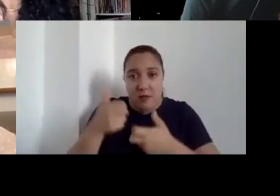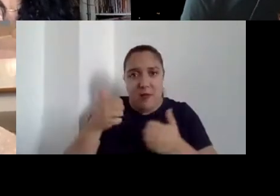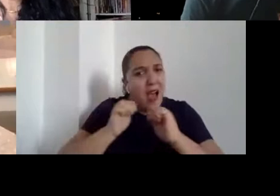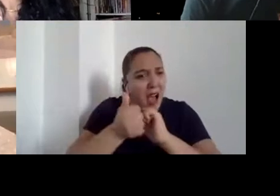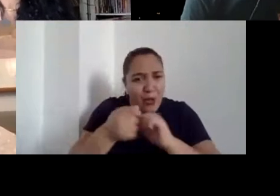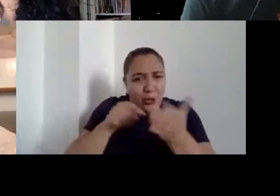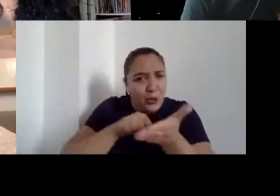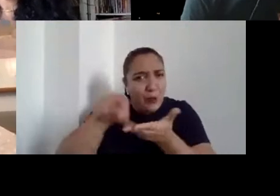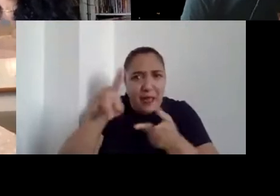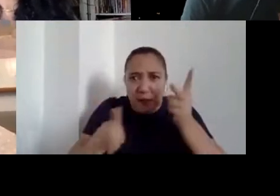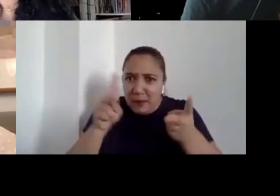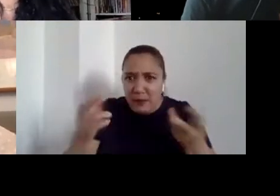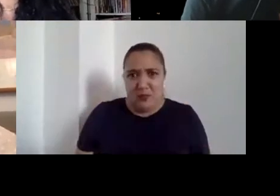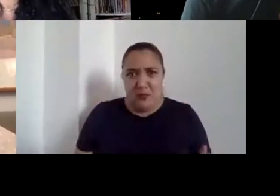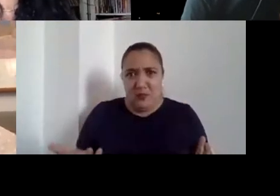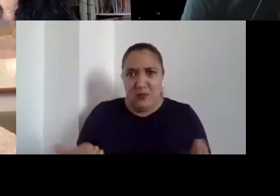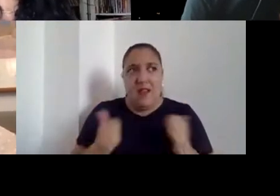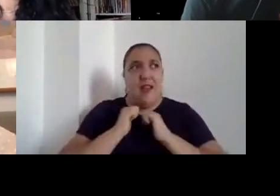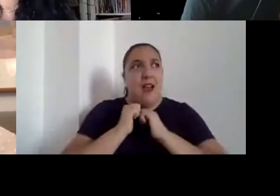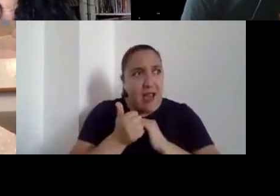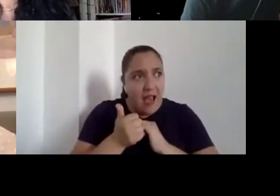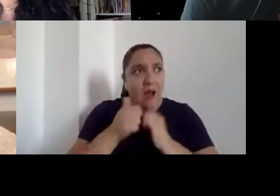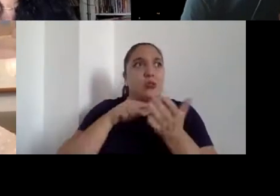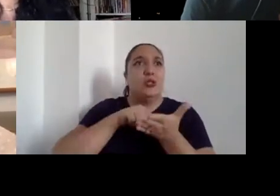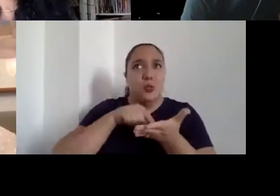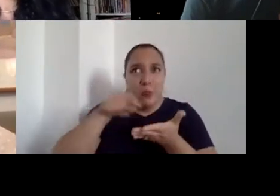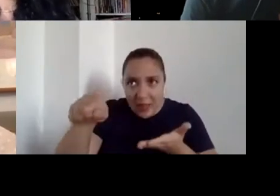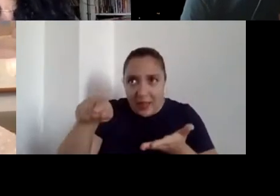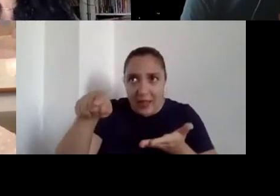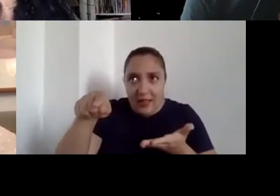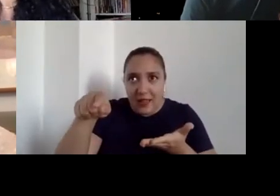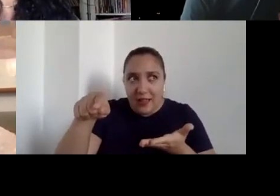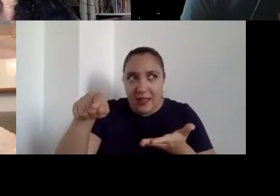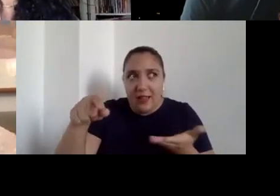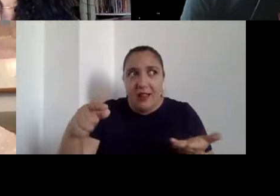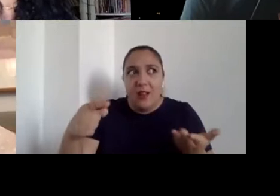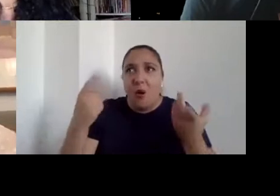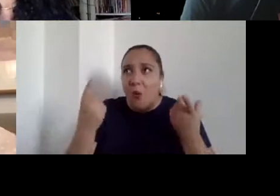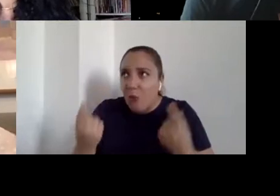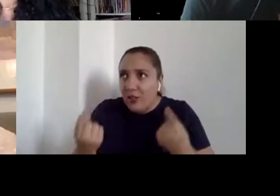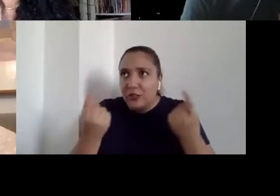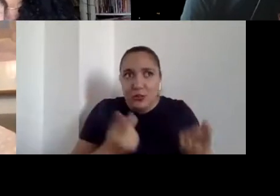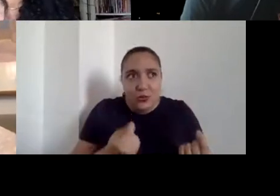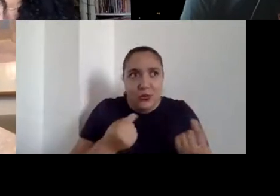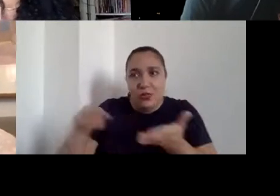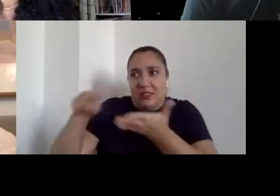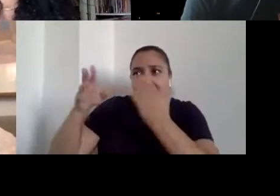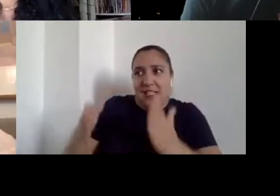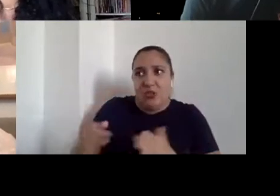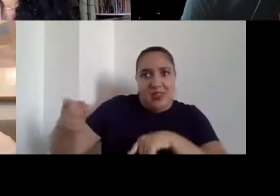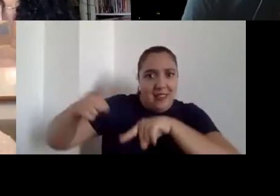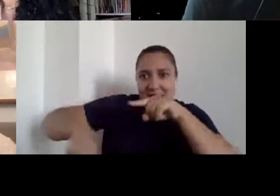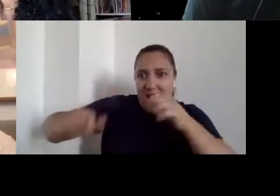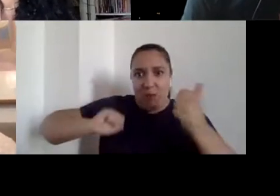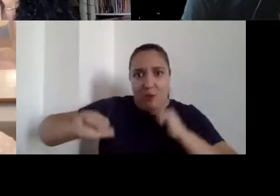pay? What are we going to do with the dancers that can't perform? What other value can we